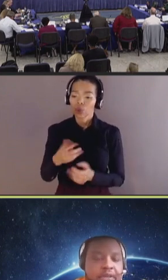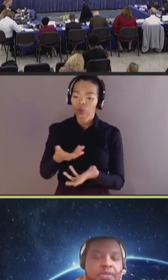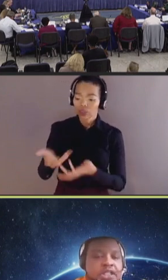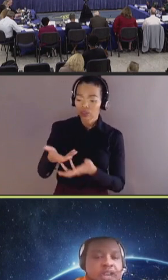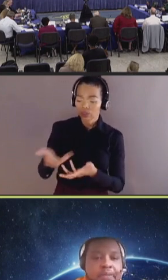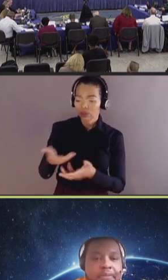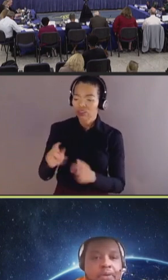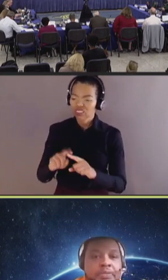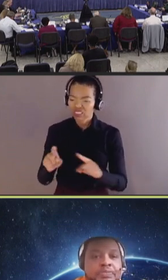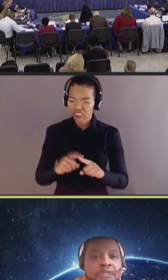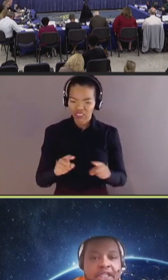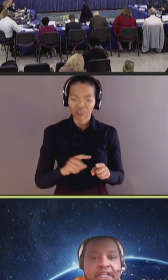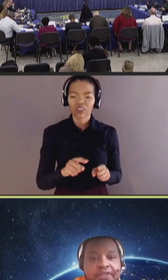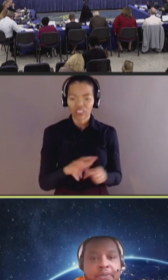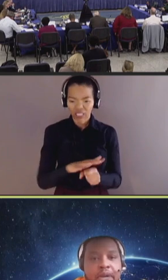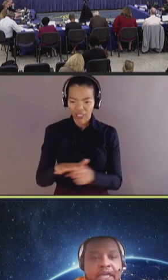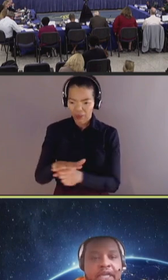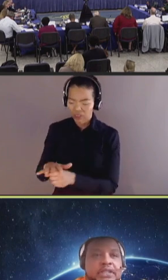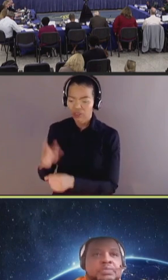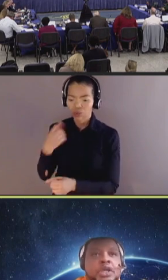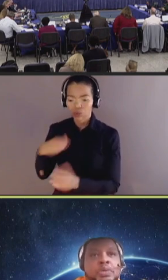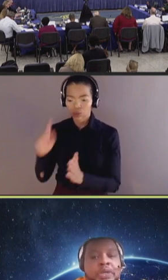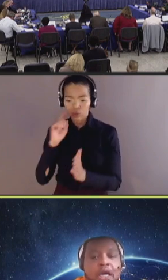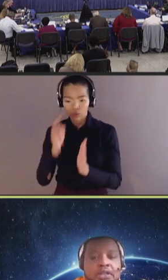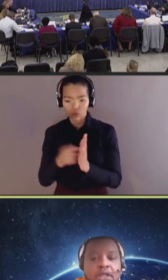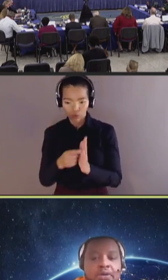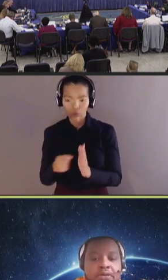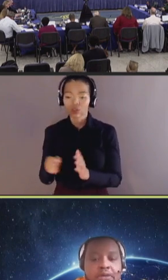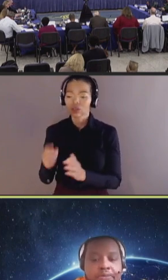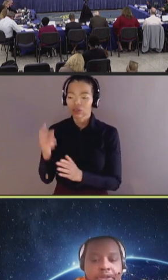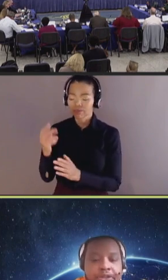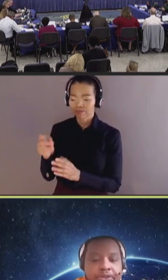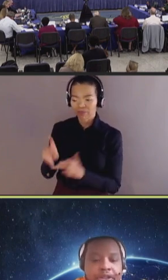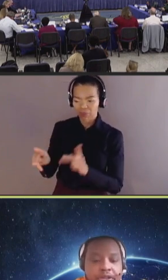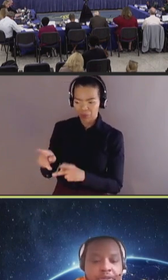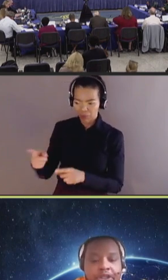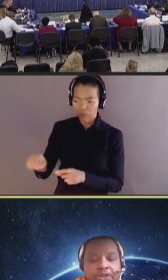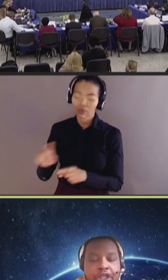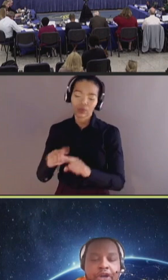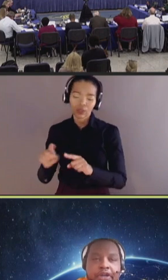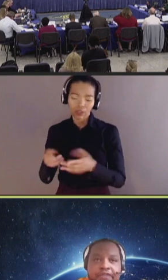because we see people in different ways. We also produced -- we use the Learn the